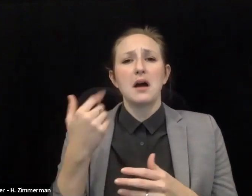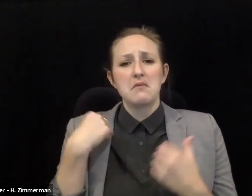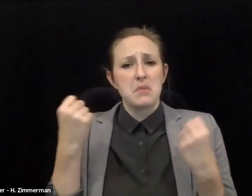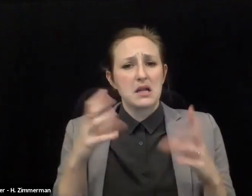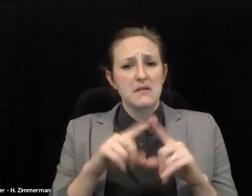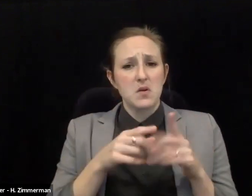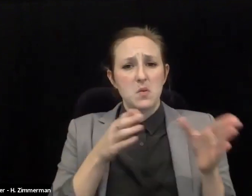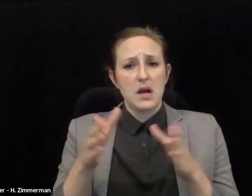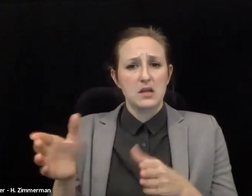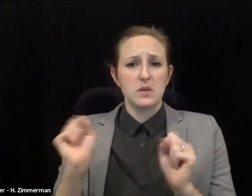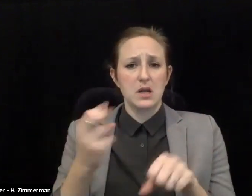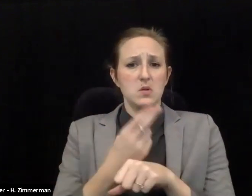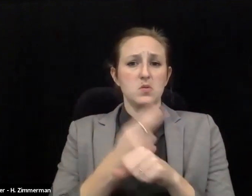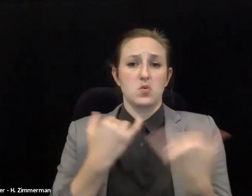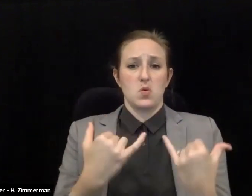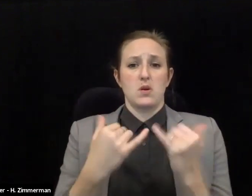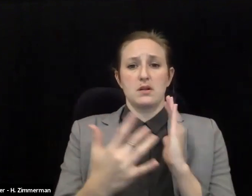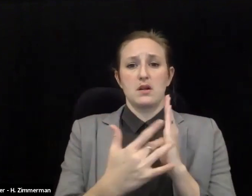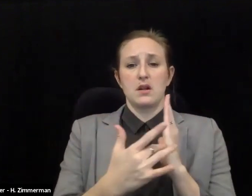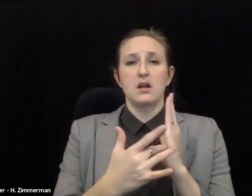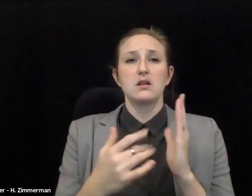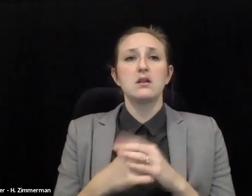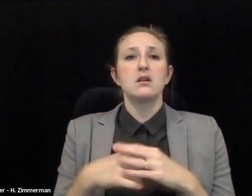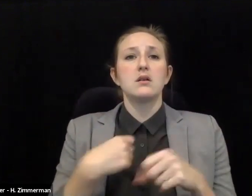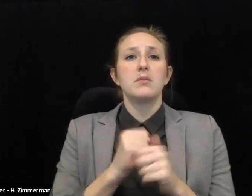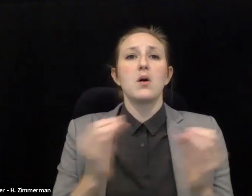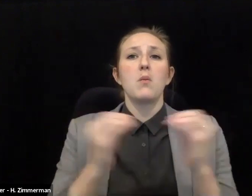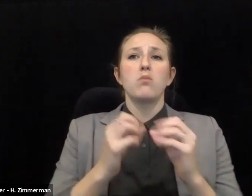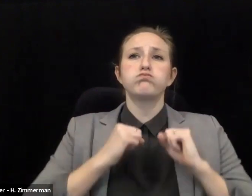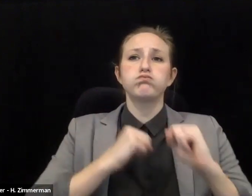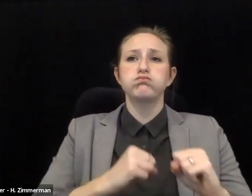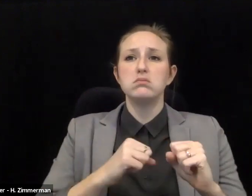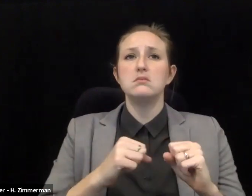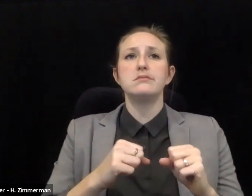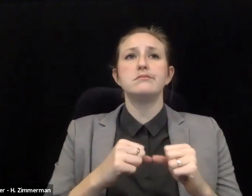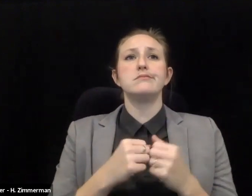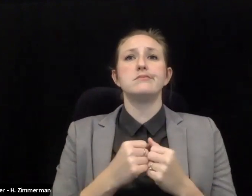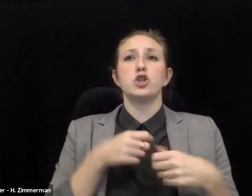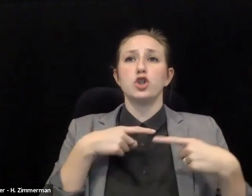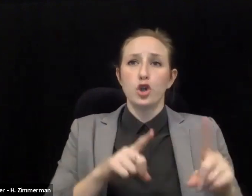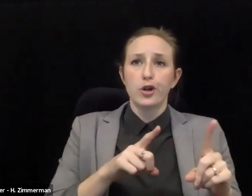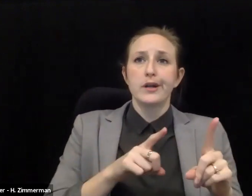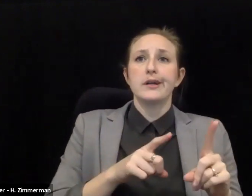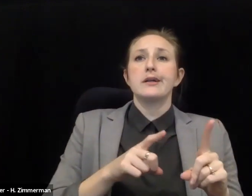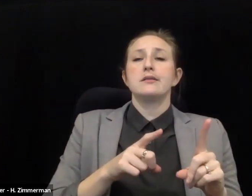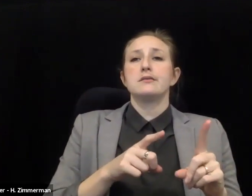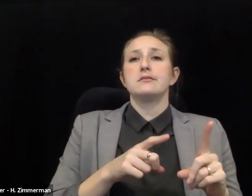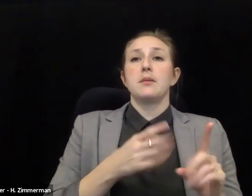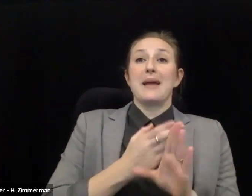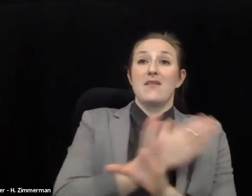current technology to make a more robust pre, during and post program experience for folks me when I think about